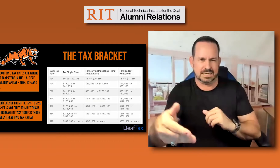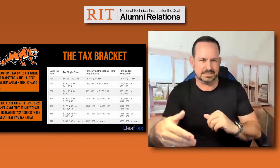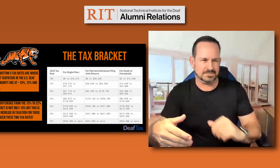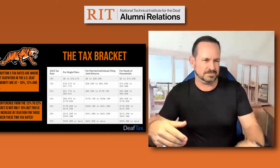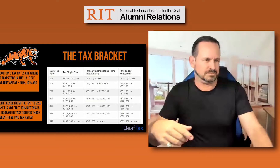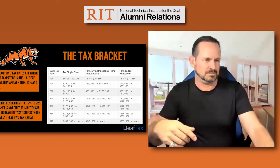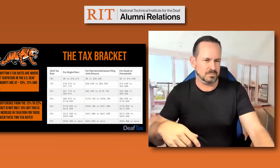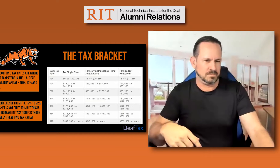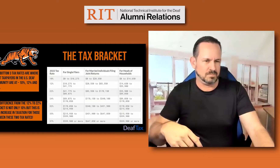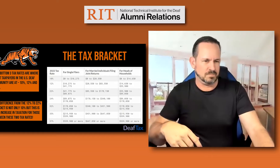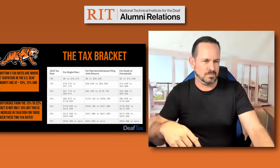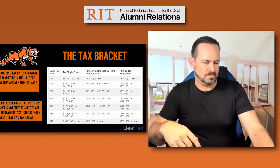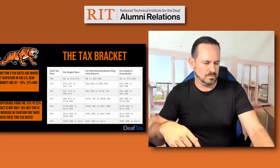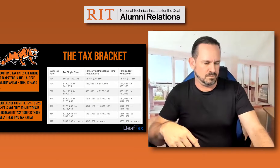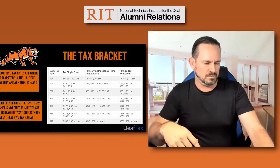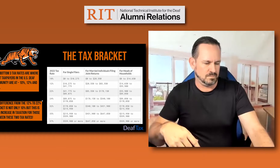We'll go on to the next slide.